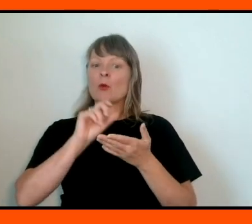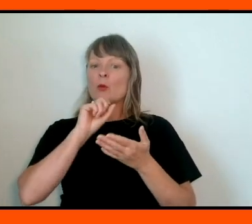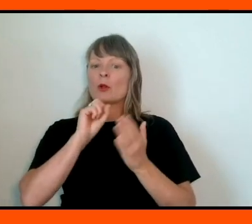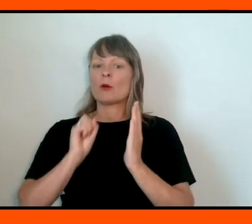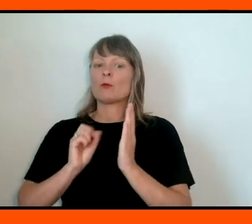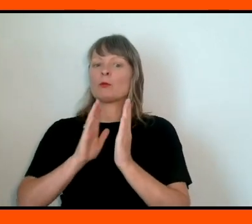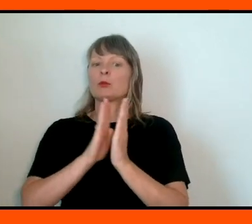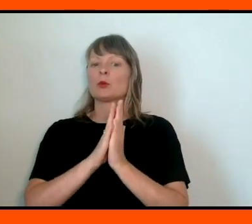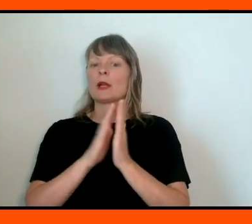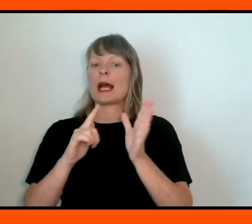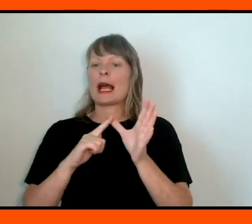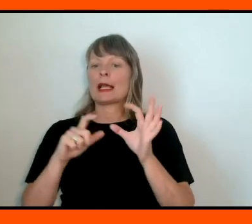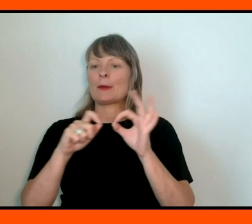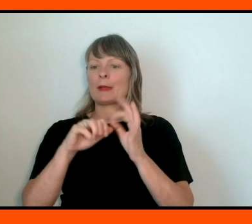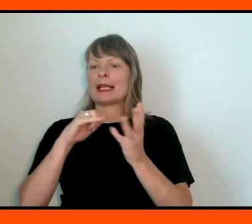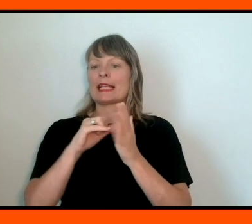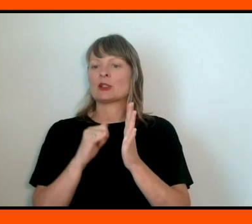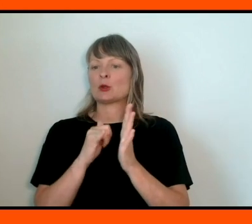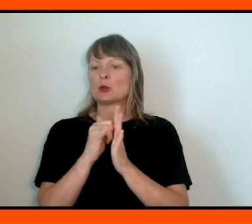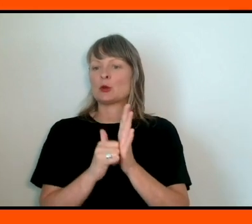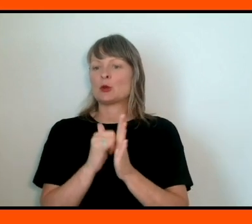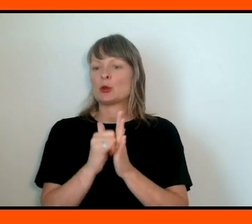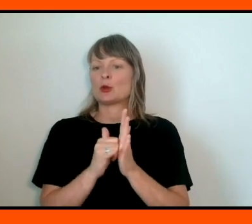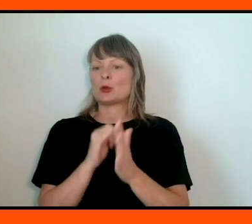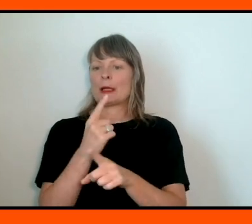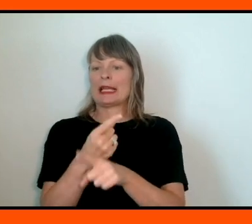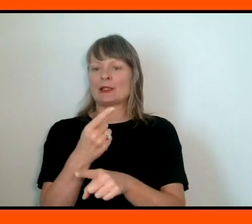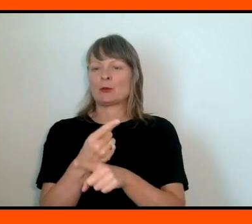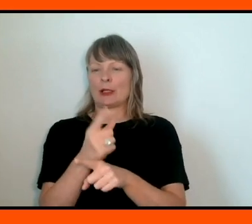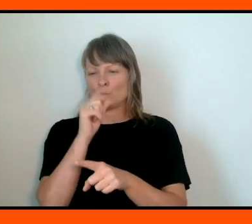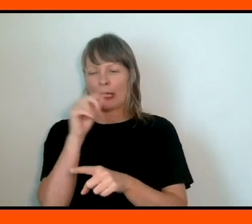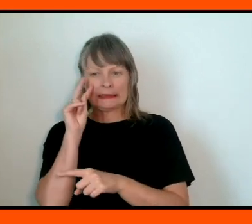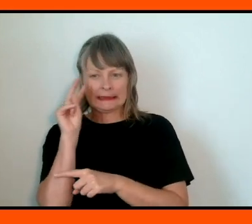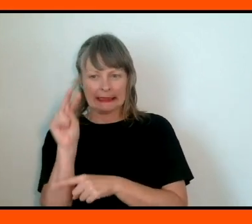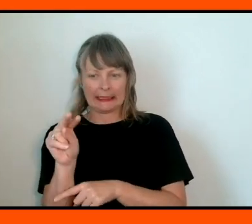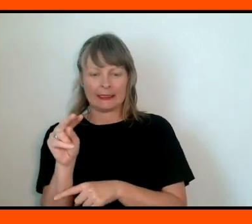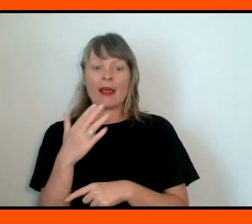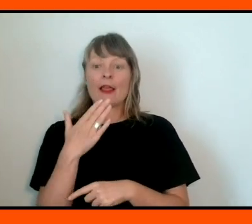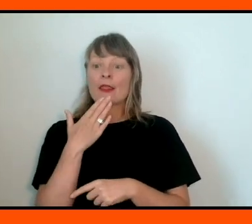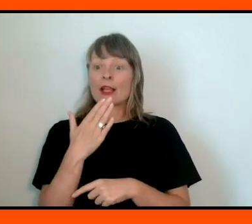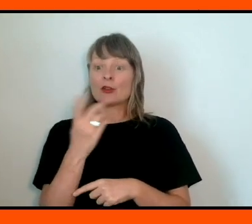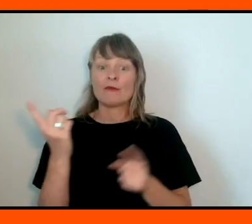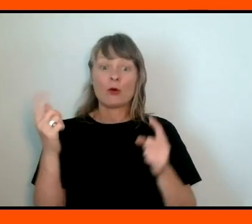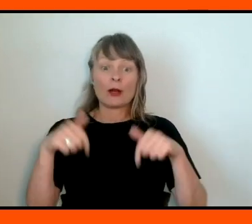on the ABS YouTube channel next week. Thank you for attending our session today.